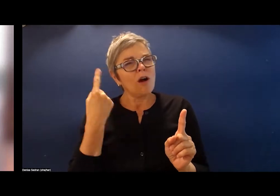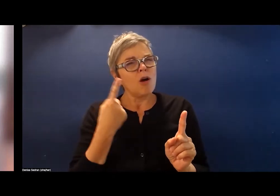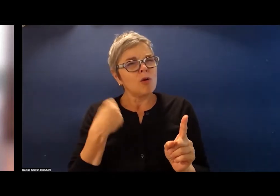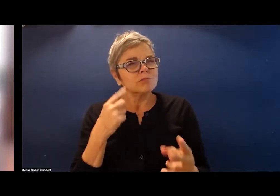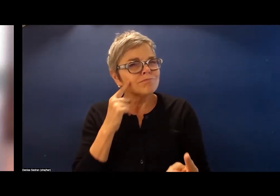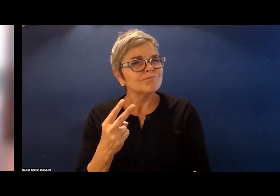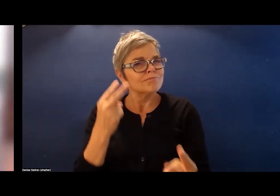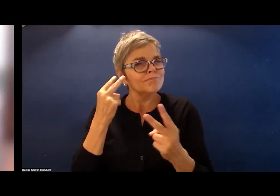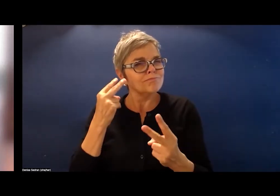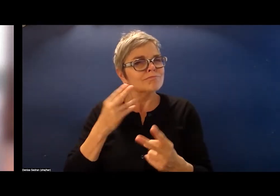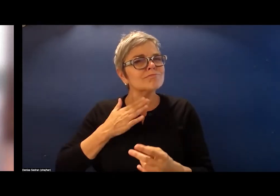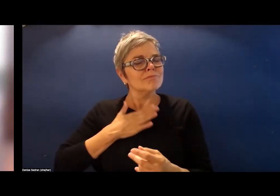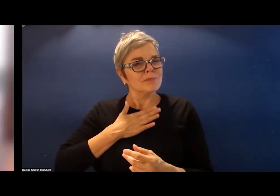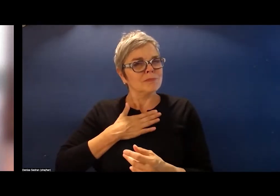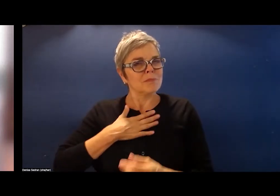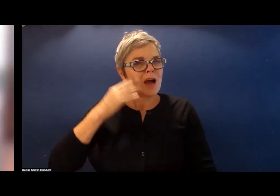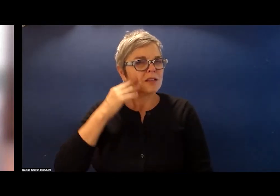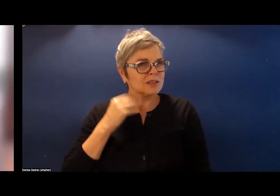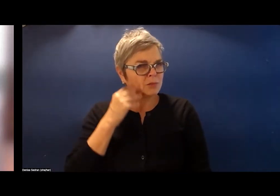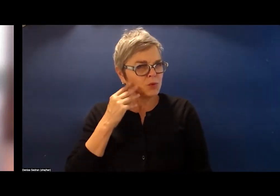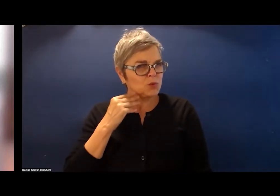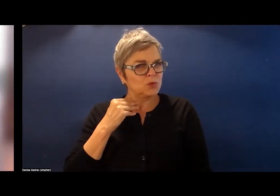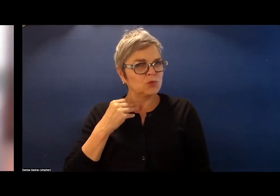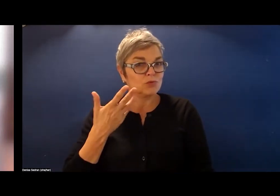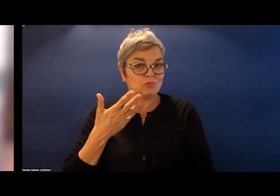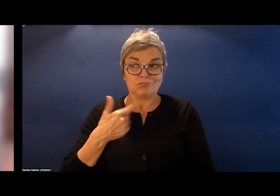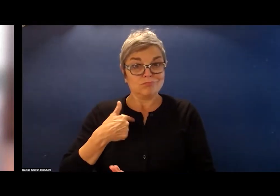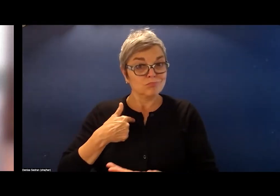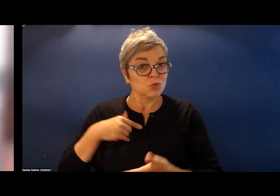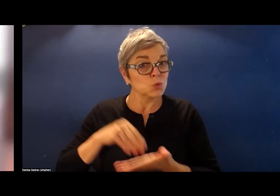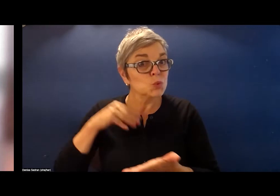to my experience of being in the post-secondary classroom.